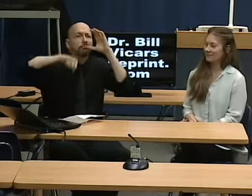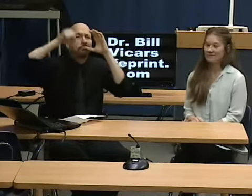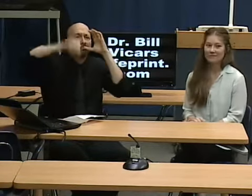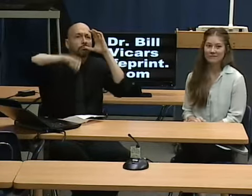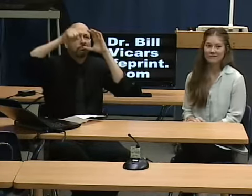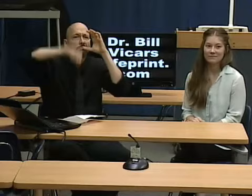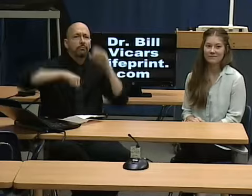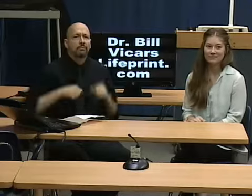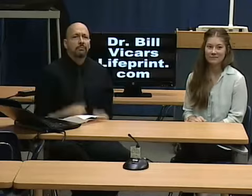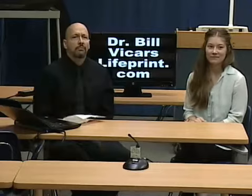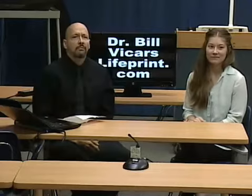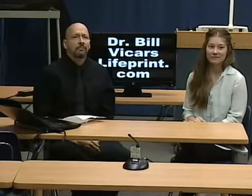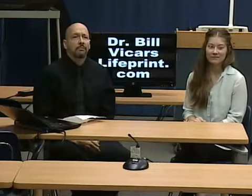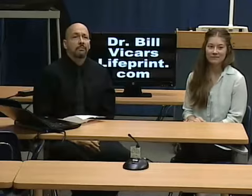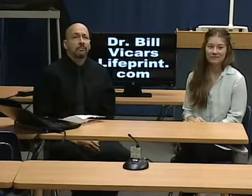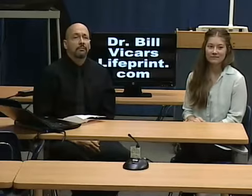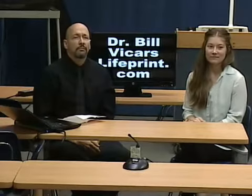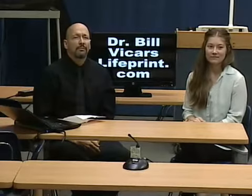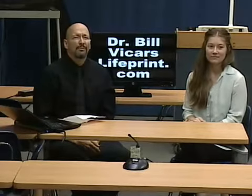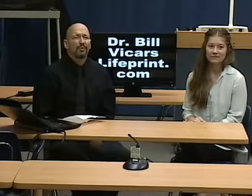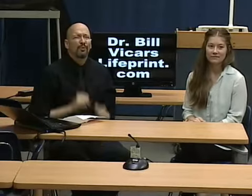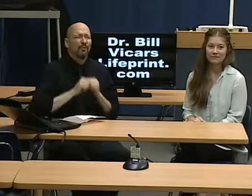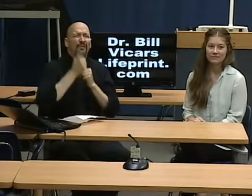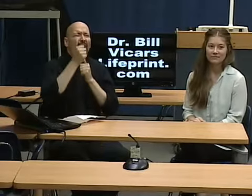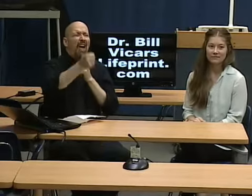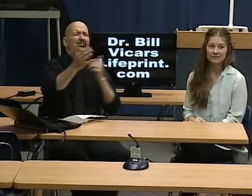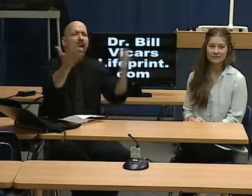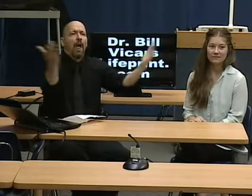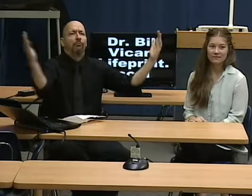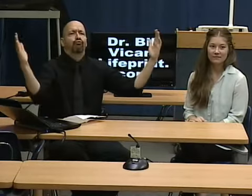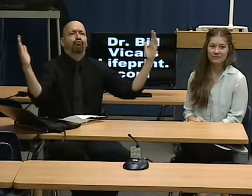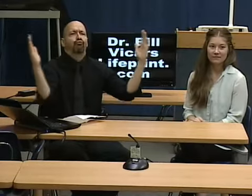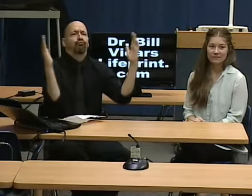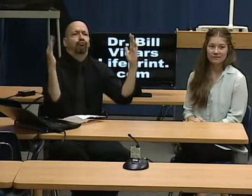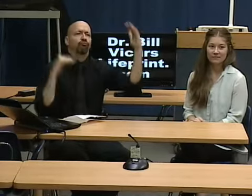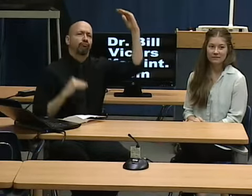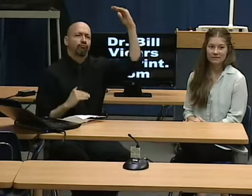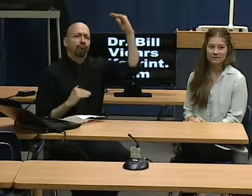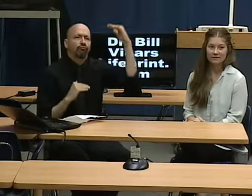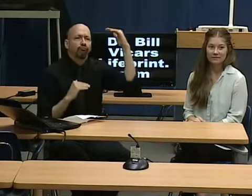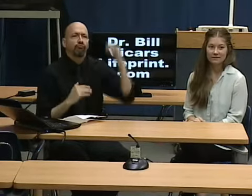For the recording. It's too far away. Bring in the edges.